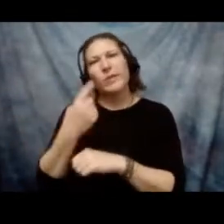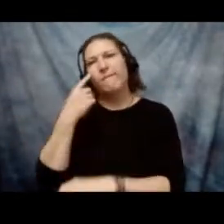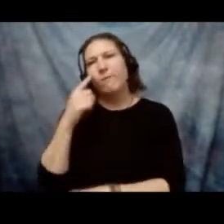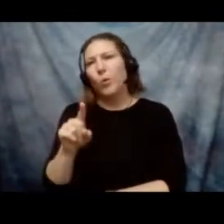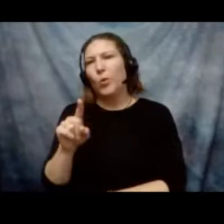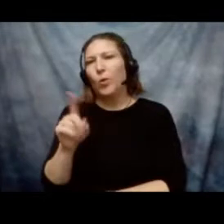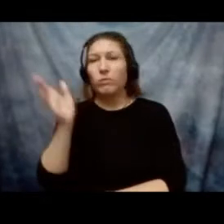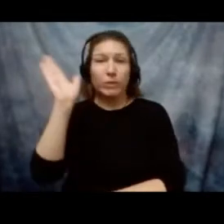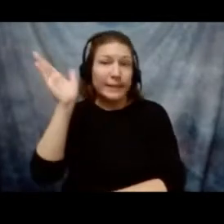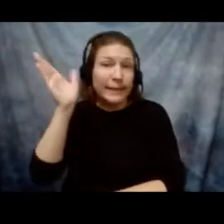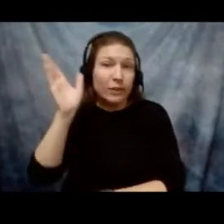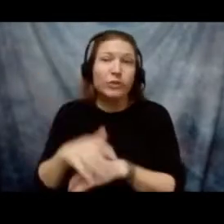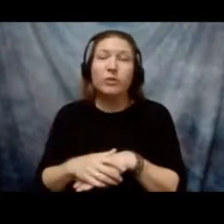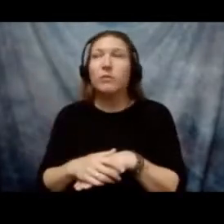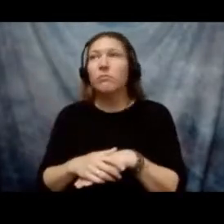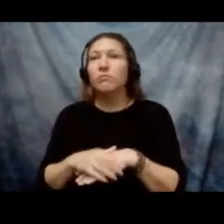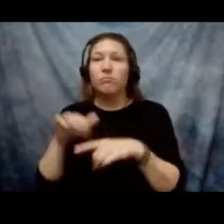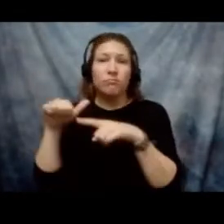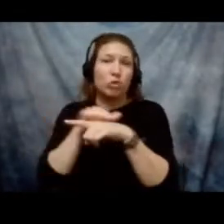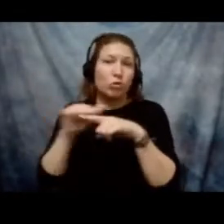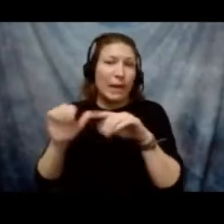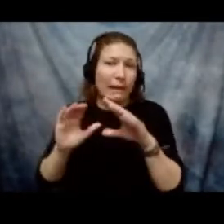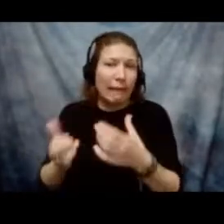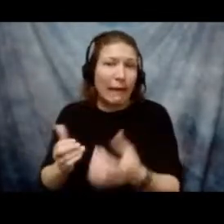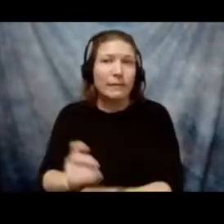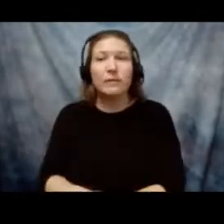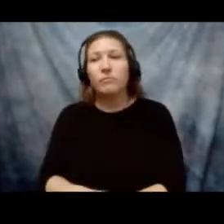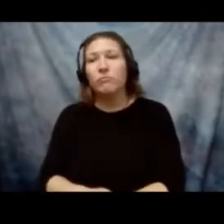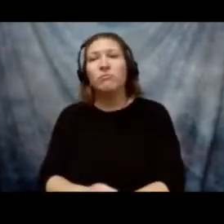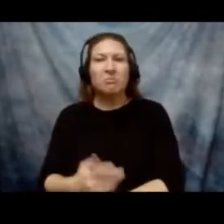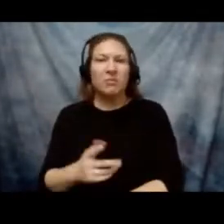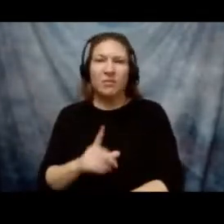i've used it for training classes and it's really great for those people who